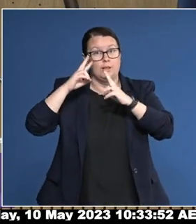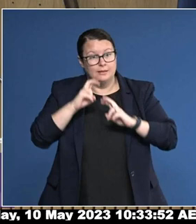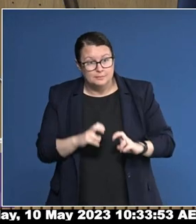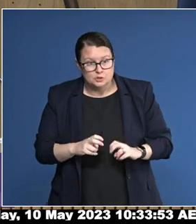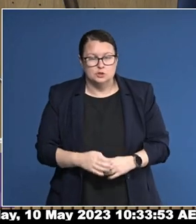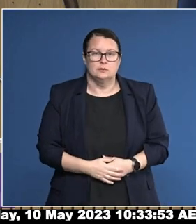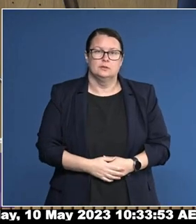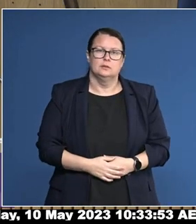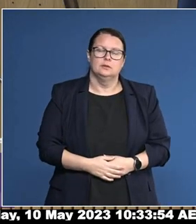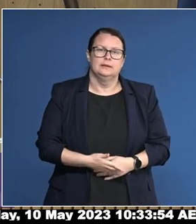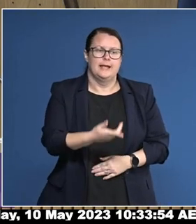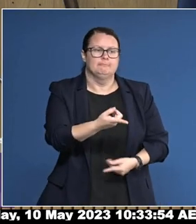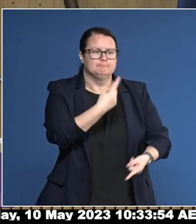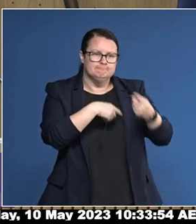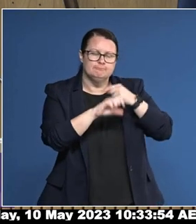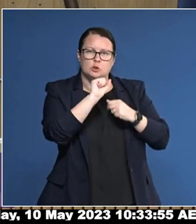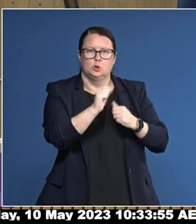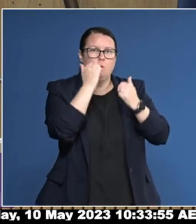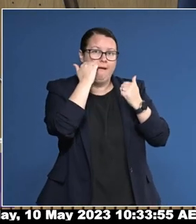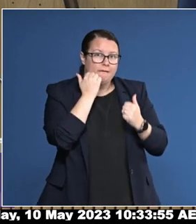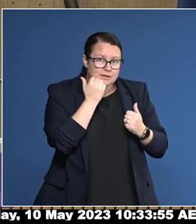with evidence and for the materials that you've also provided.